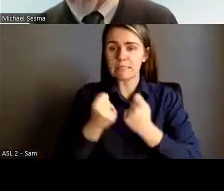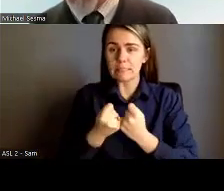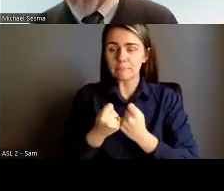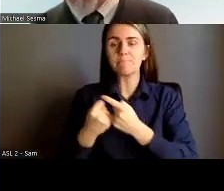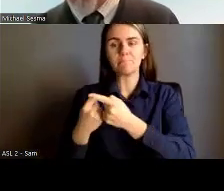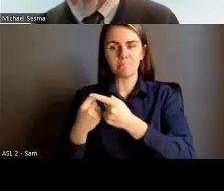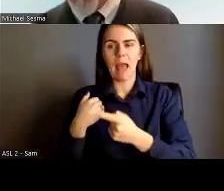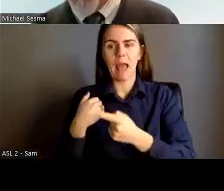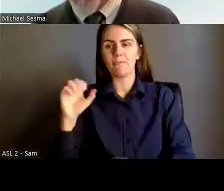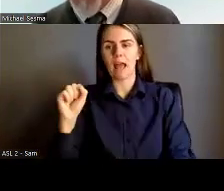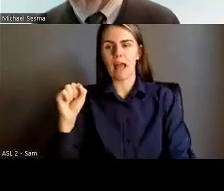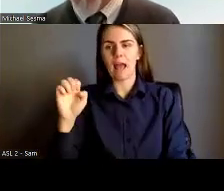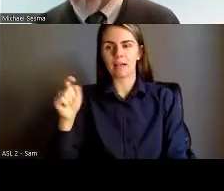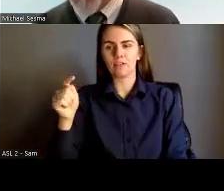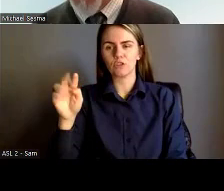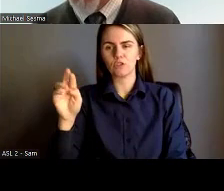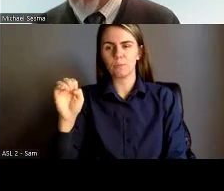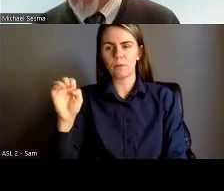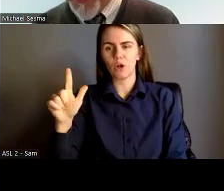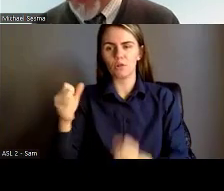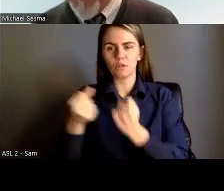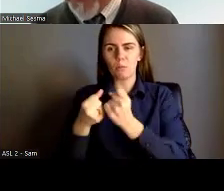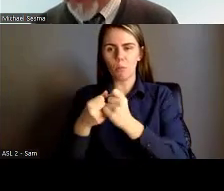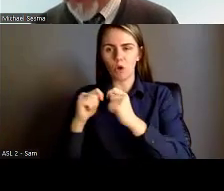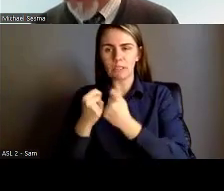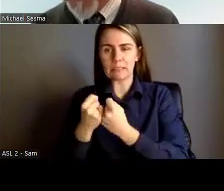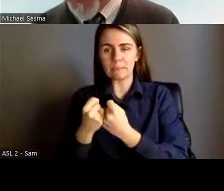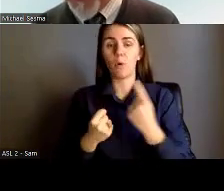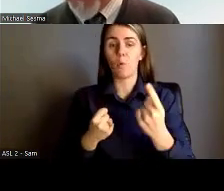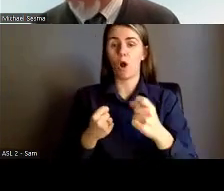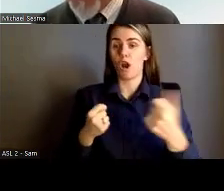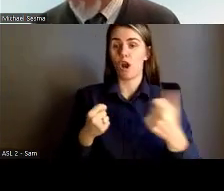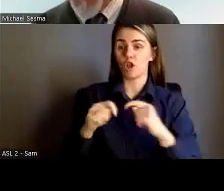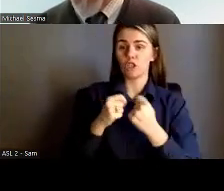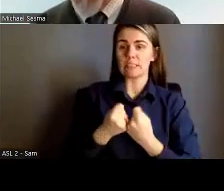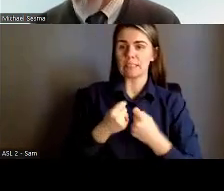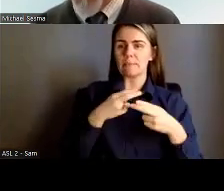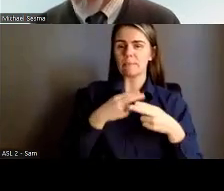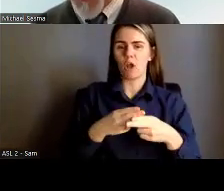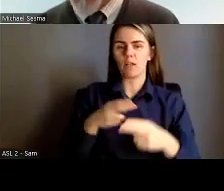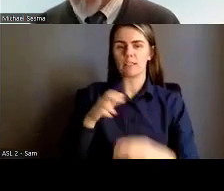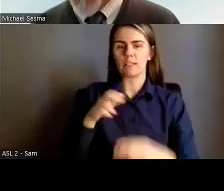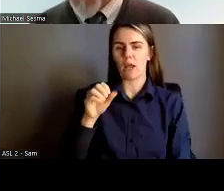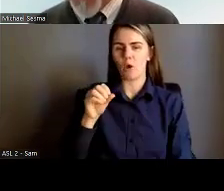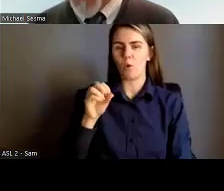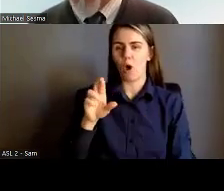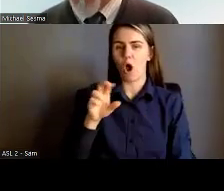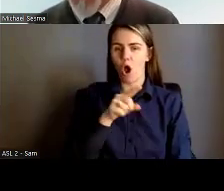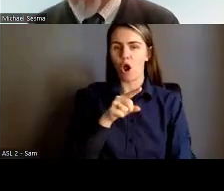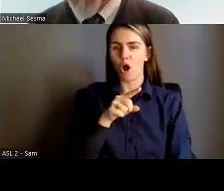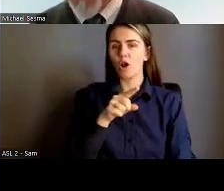is the AOR, Authorized Organization Official or the Signing Official. They're the one that actually click the button